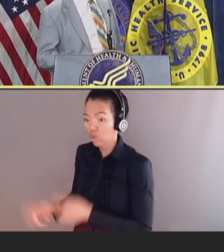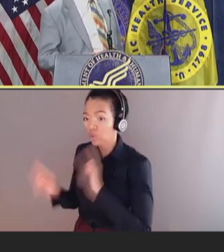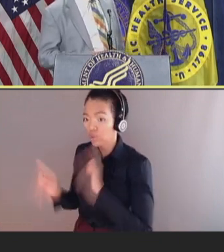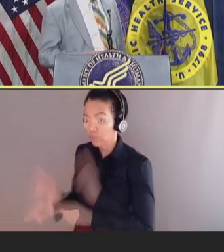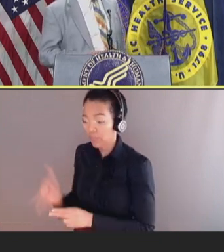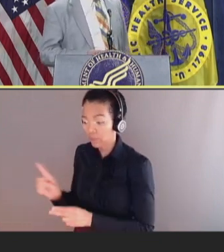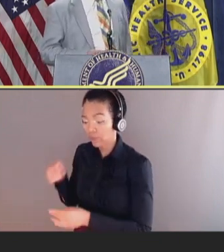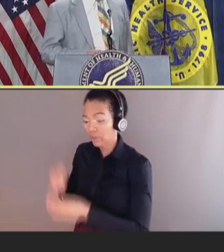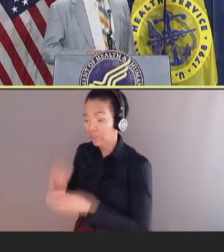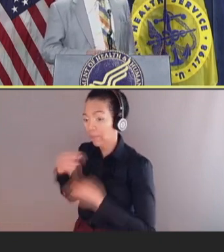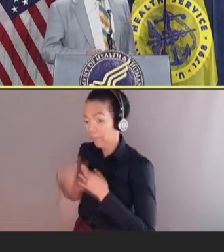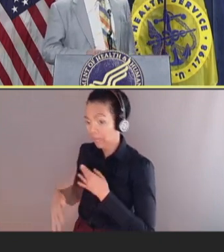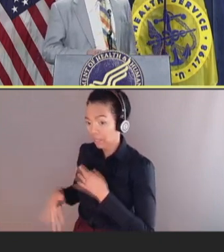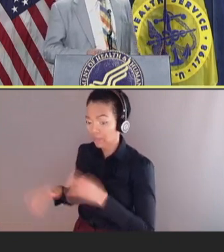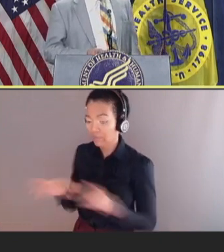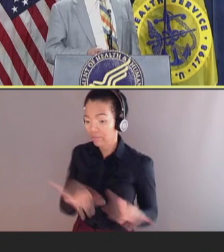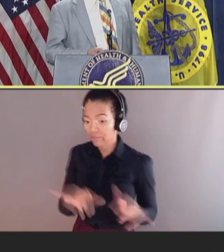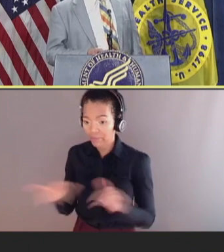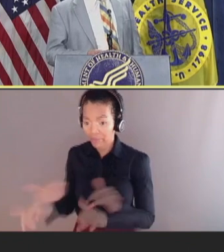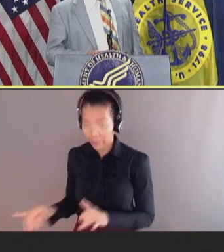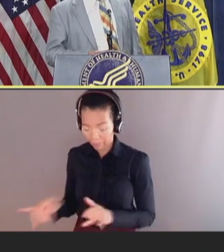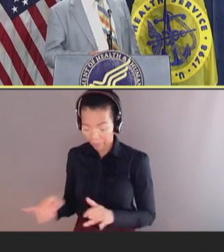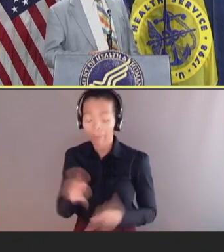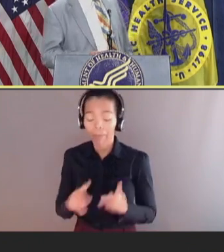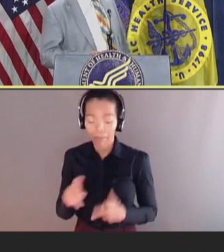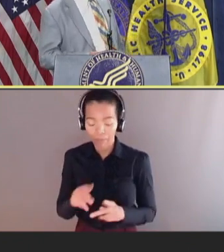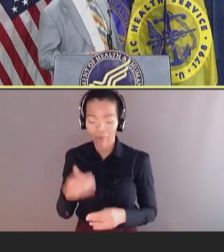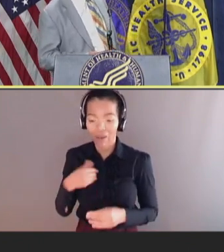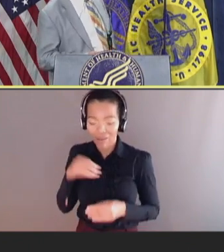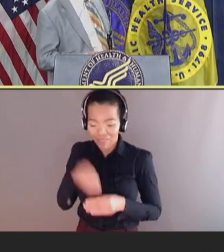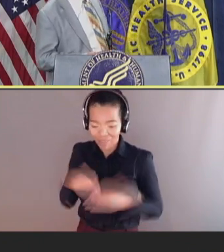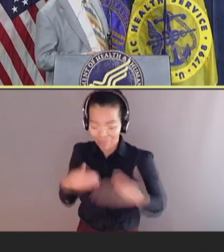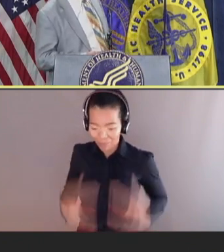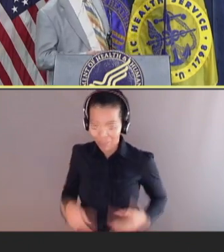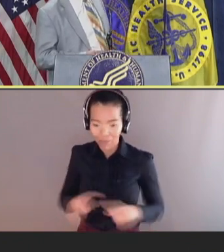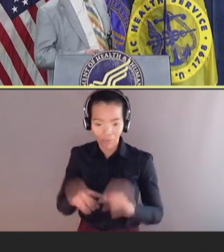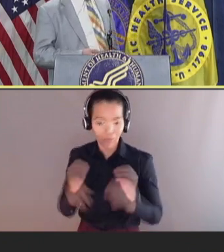similar to in the latently infected people. But it didn't induce much of